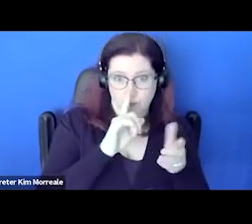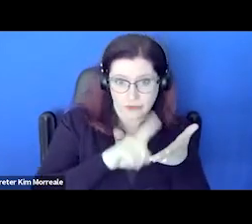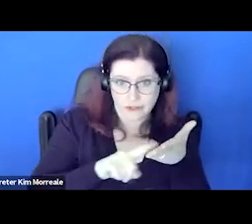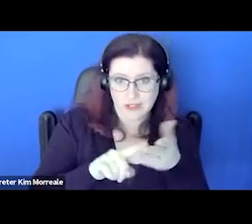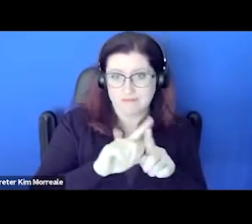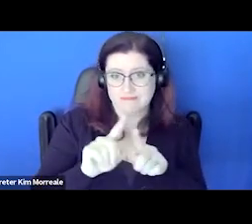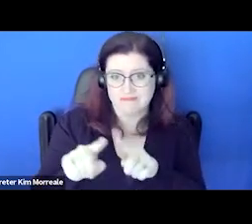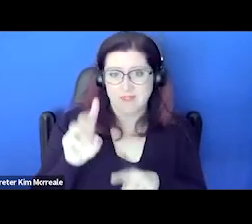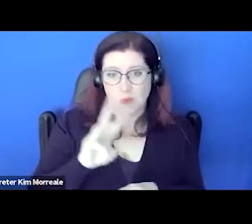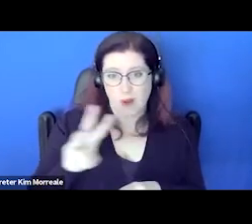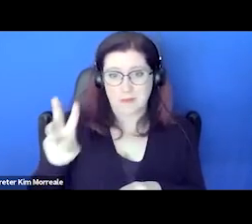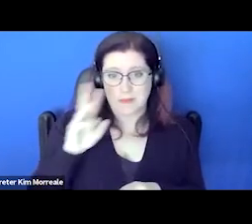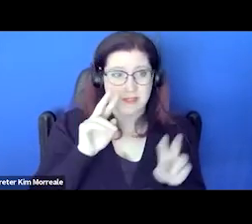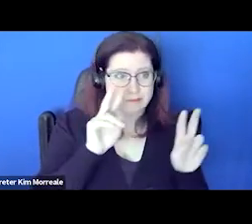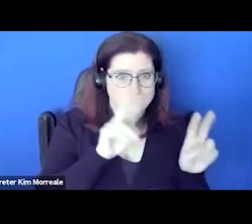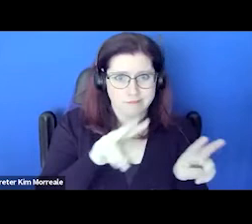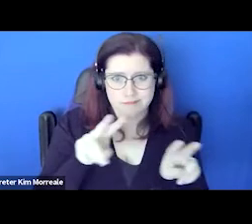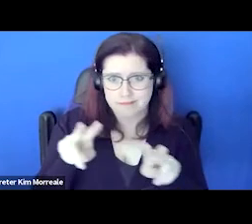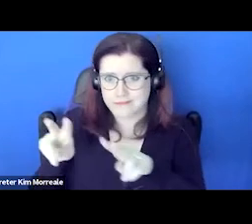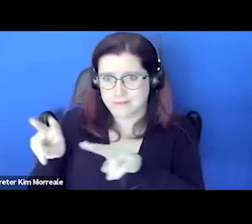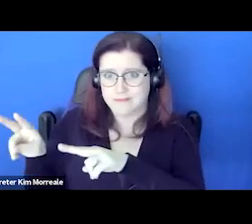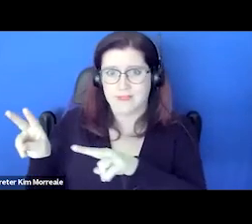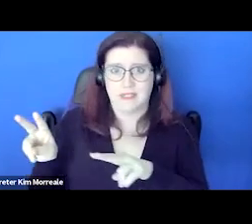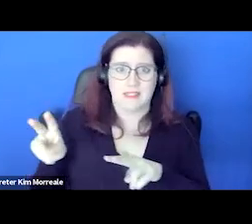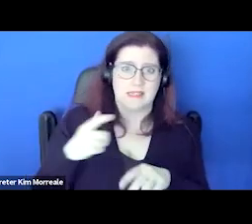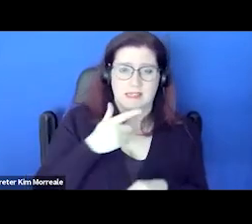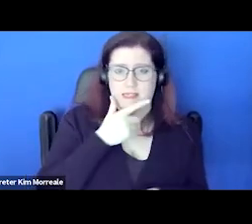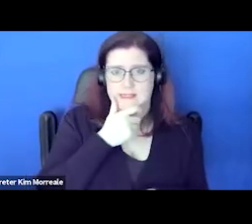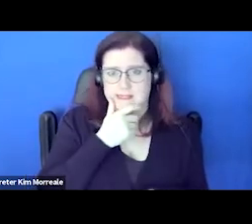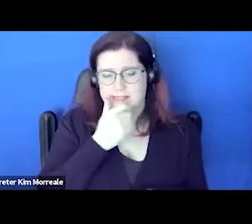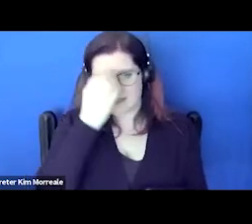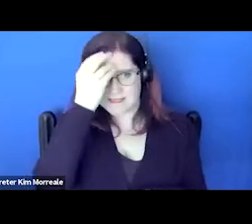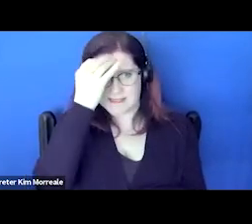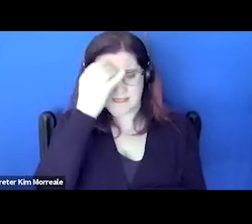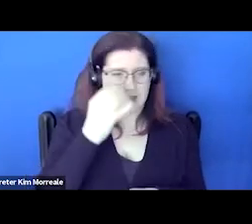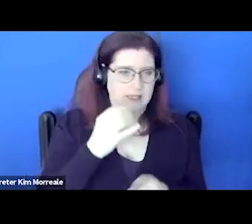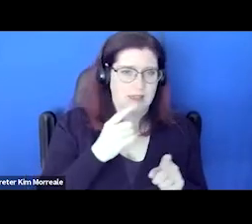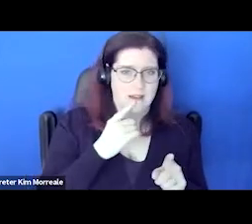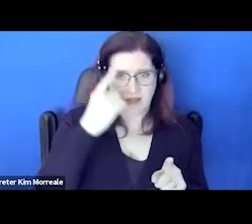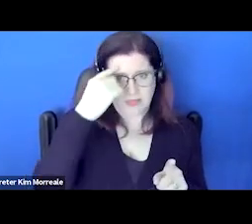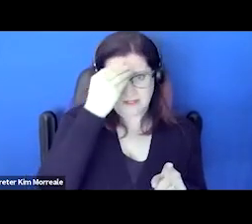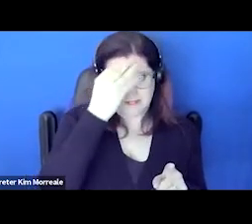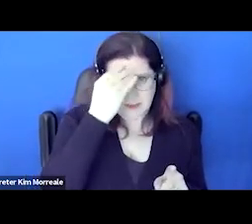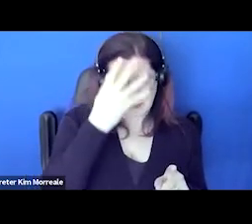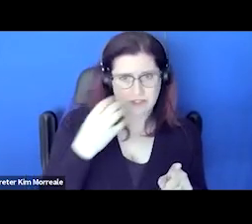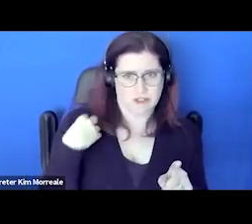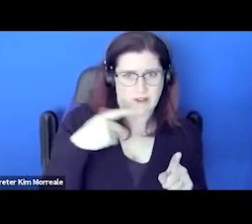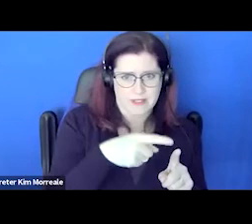and just peruse, and I just went, well, informational officer, I know that they probably deal with